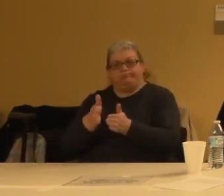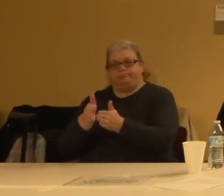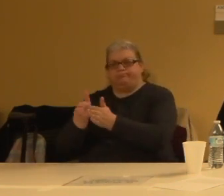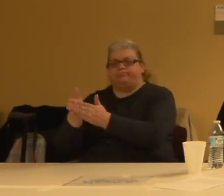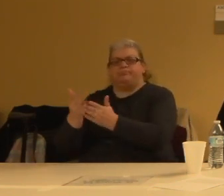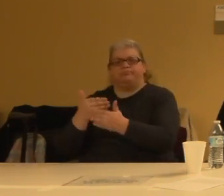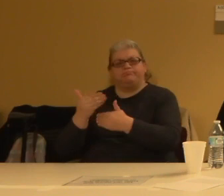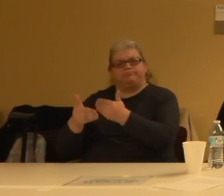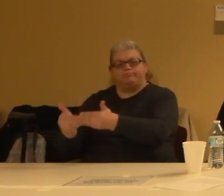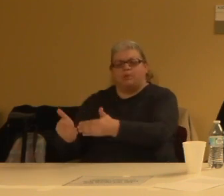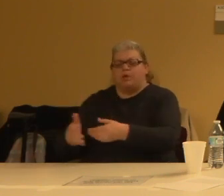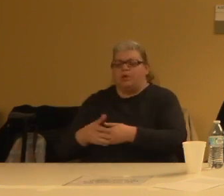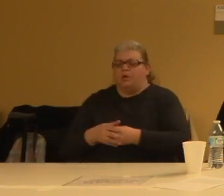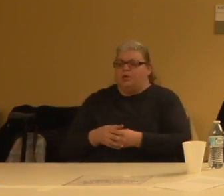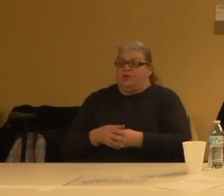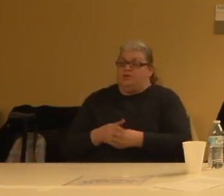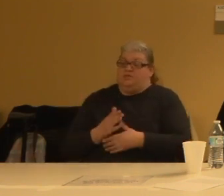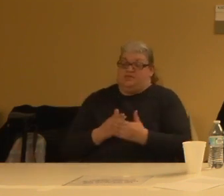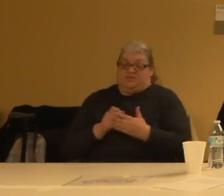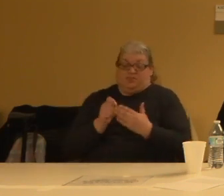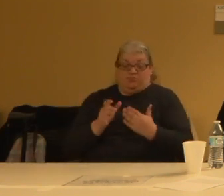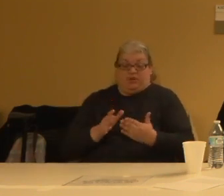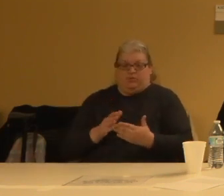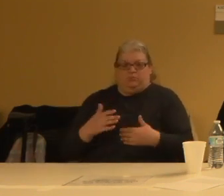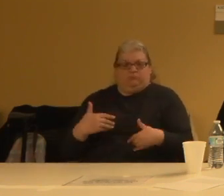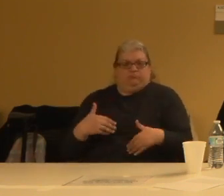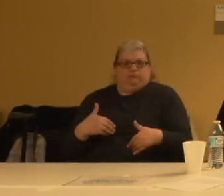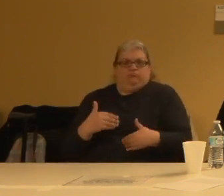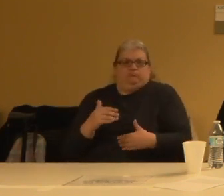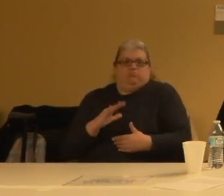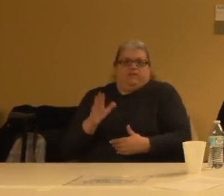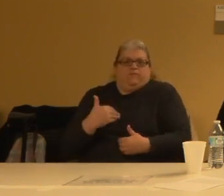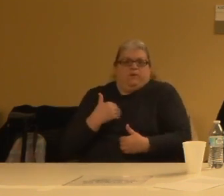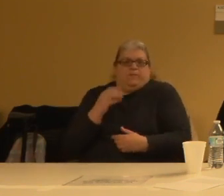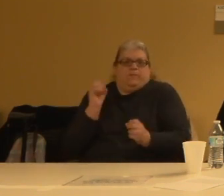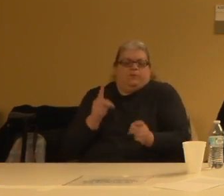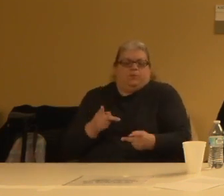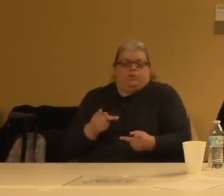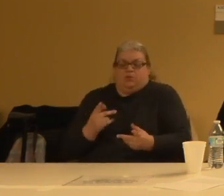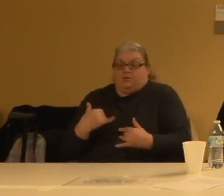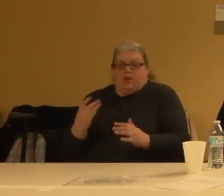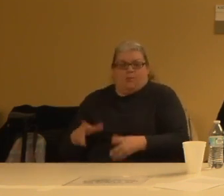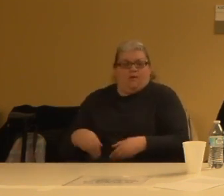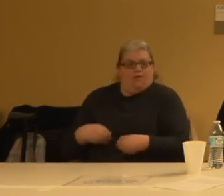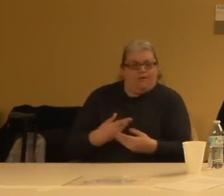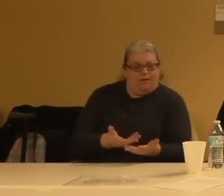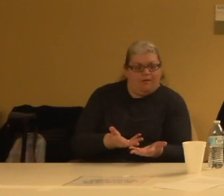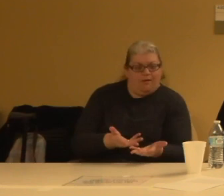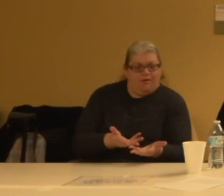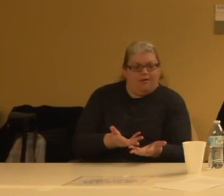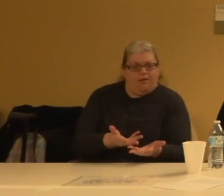good work comes out and what, you know, writers who have never had opportunities, now if they're being given them, you know what amazing work can come from a writer that's never been seen